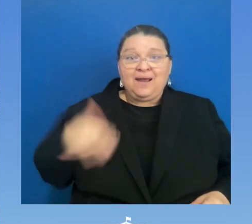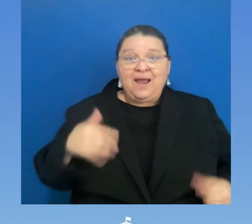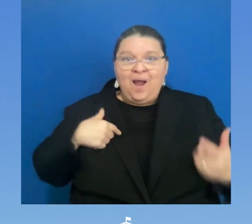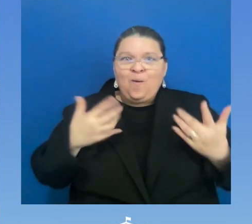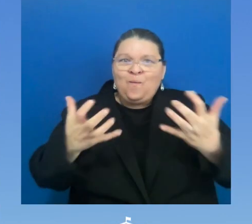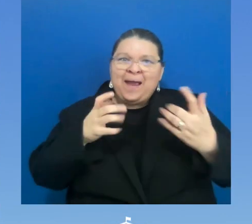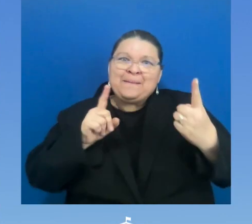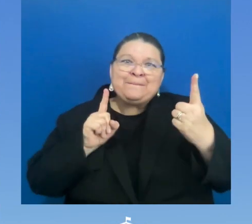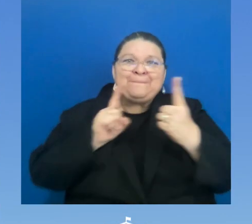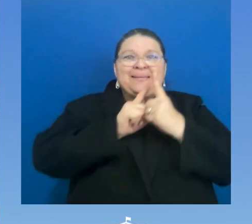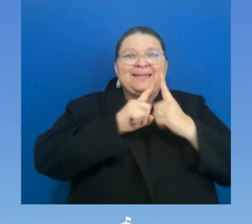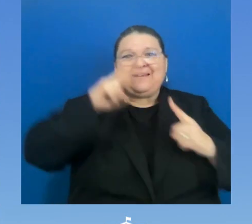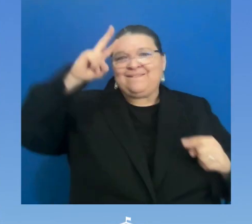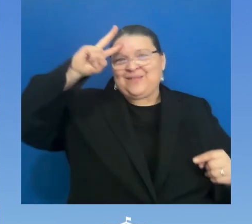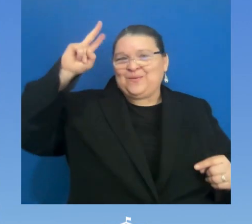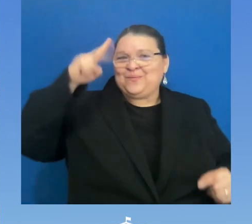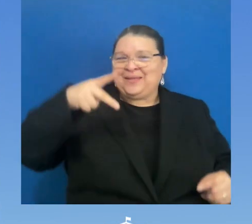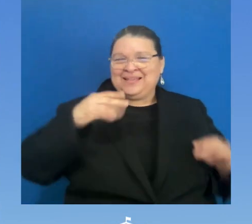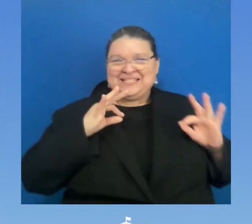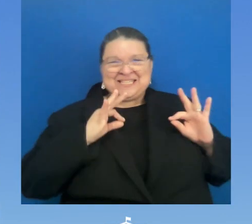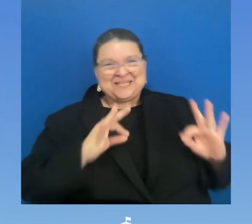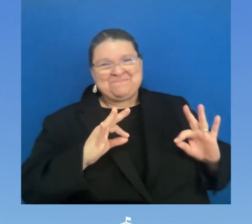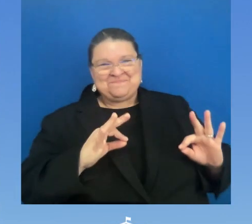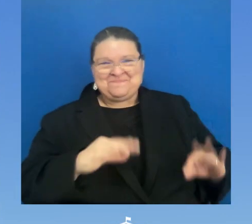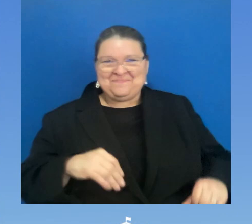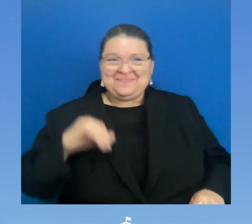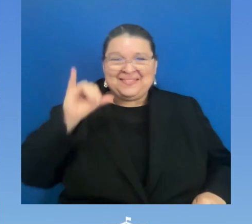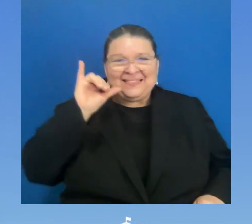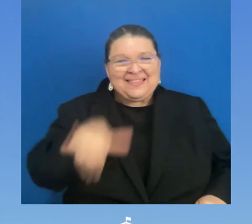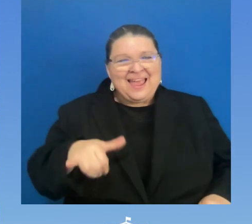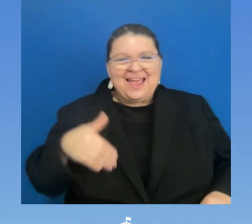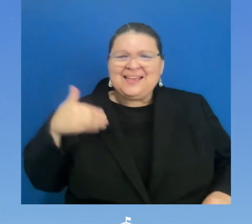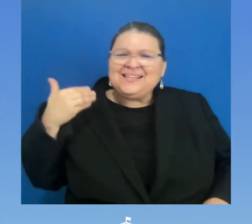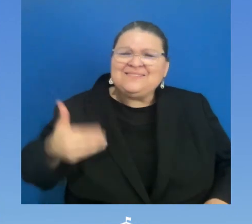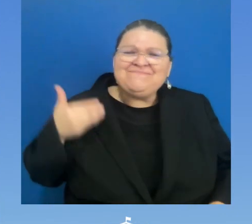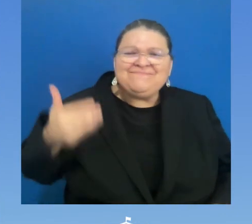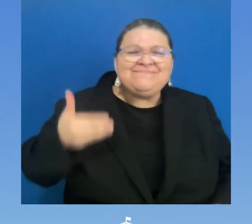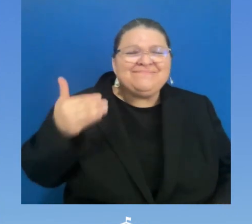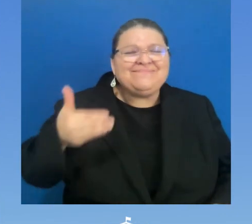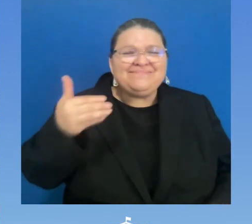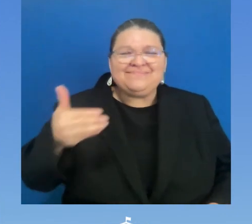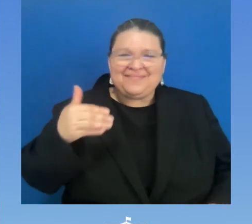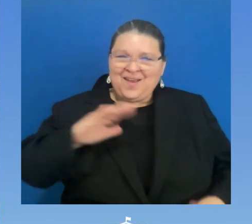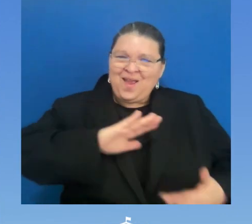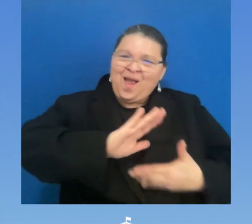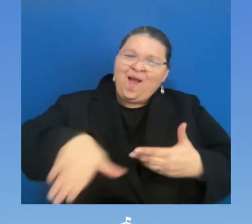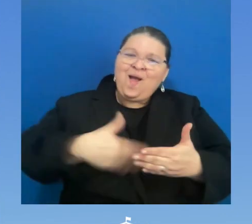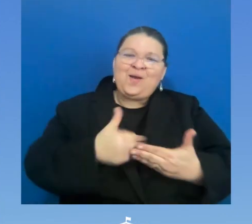all across America, young women all across America, for women, all across America, and all across this country. So I want to thank you, Madam Vice President.